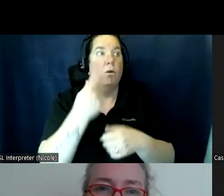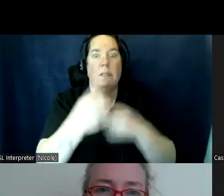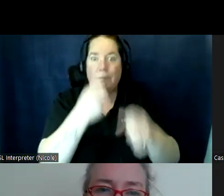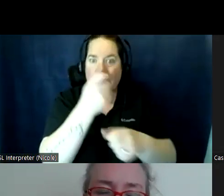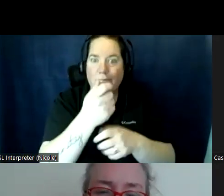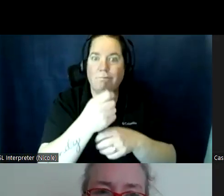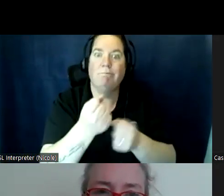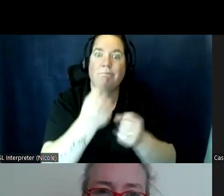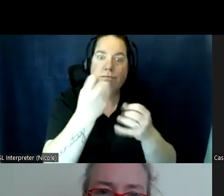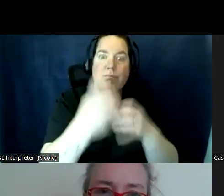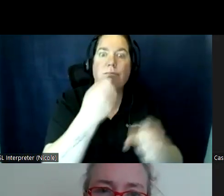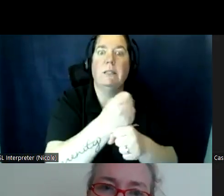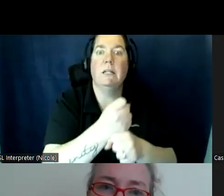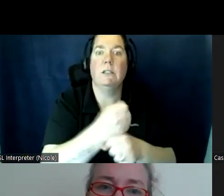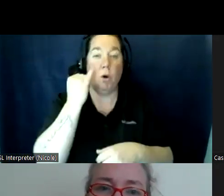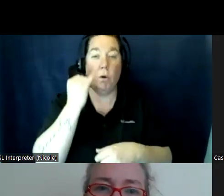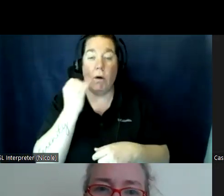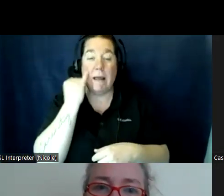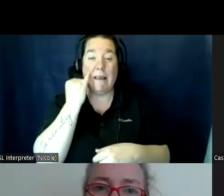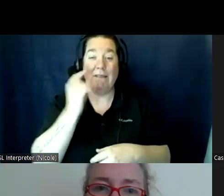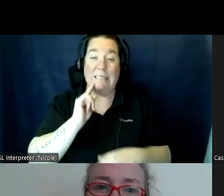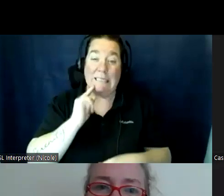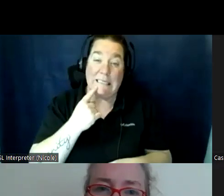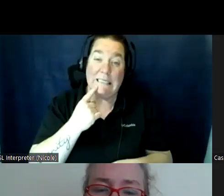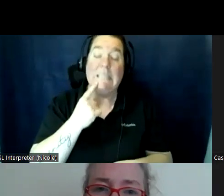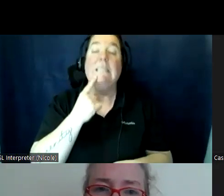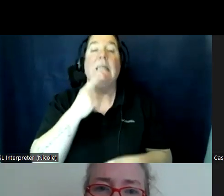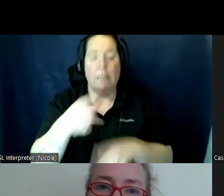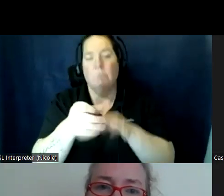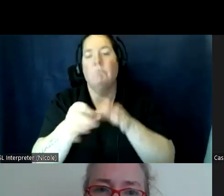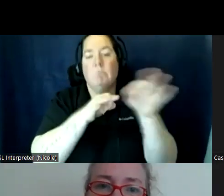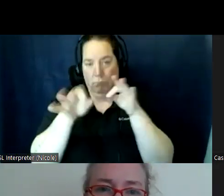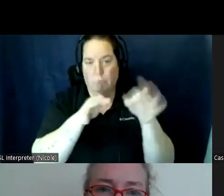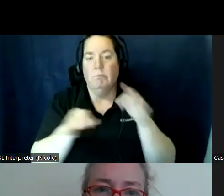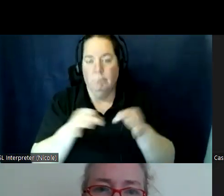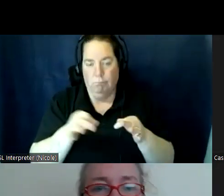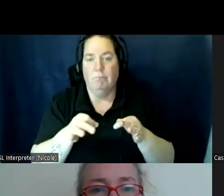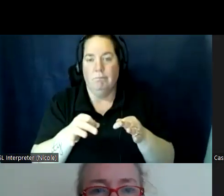that's very serious in nature, it describes in that matrix the type of result that happens.